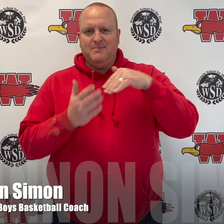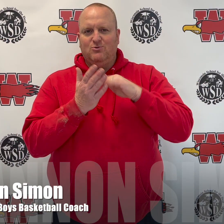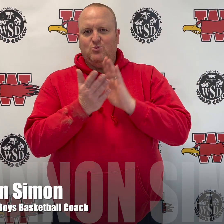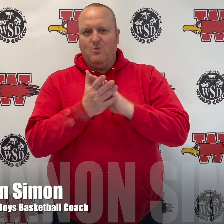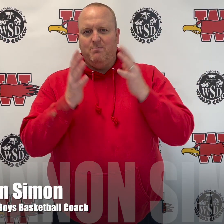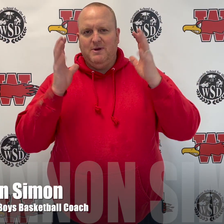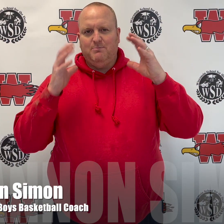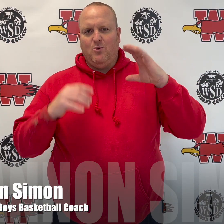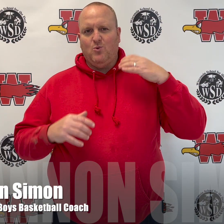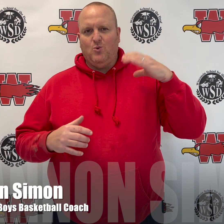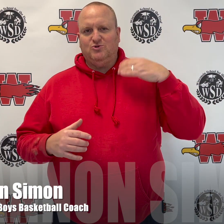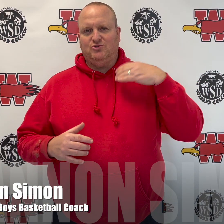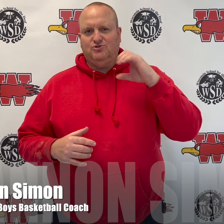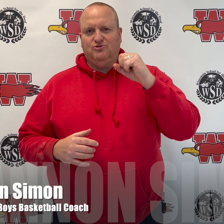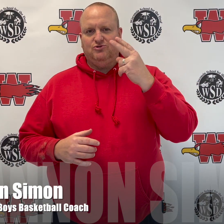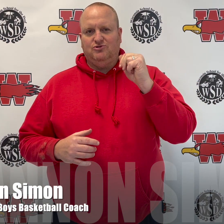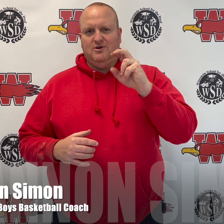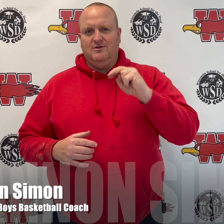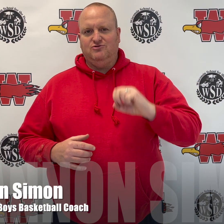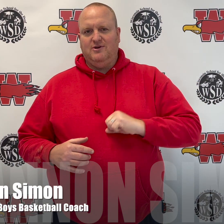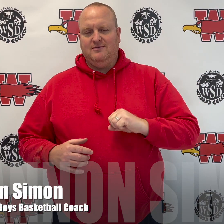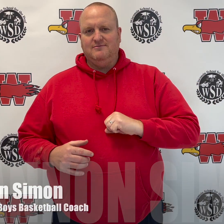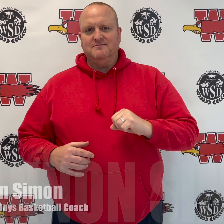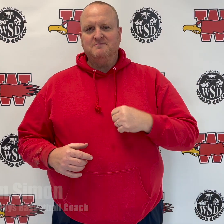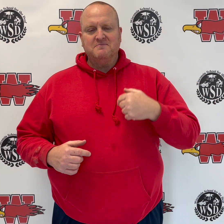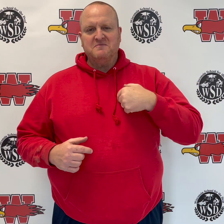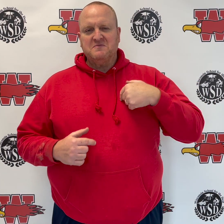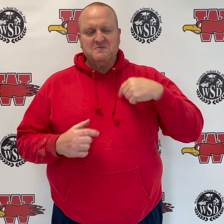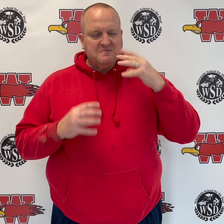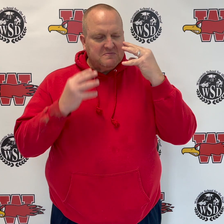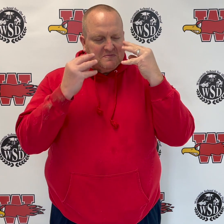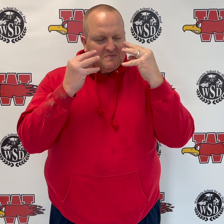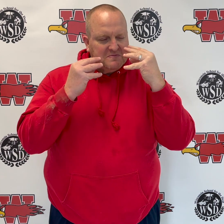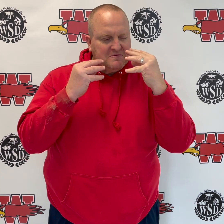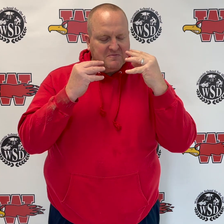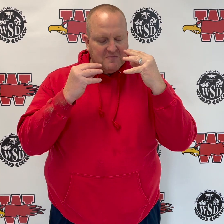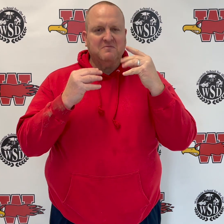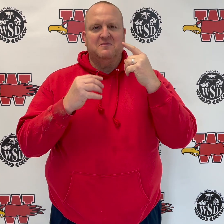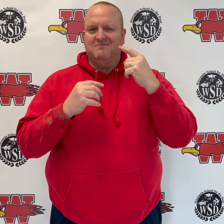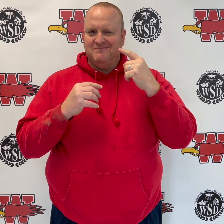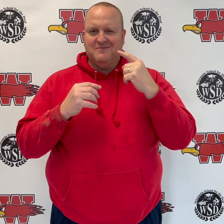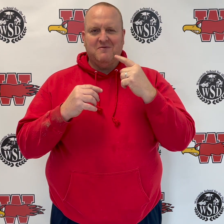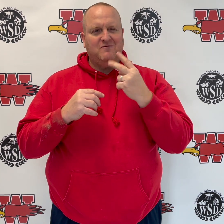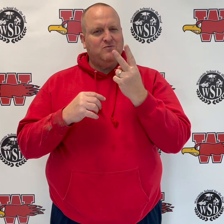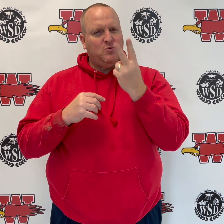Hi! I'm the middle school boys basketball coach. My name is Shannon. I had two boys I wanted to